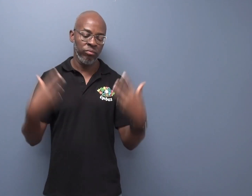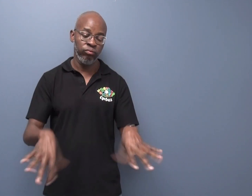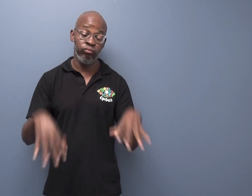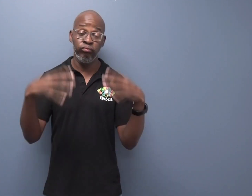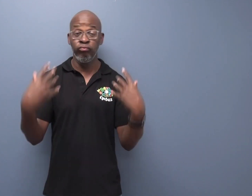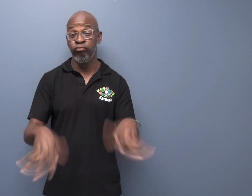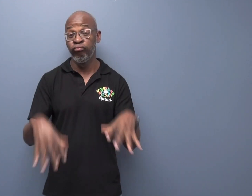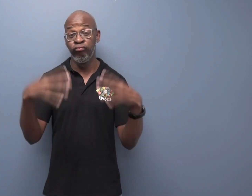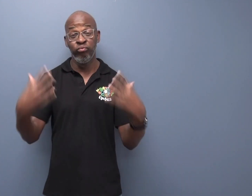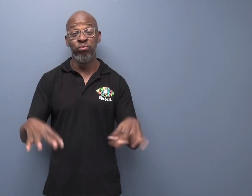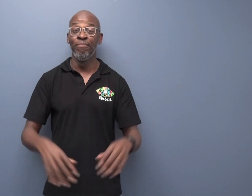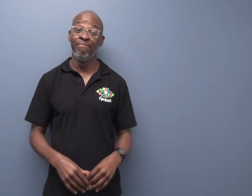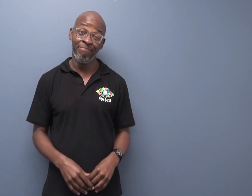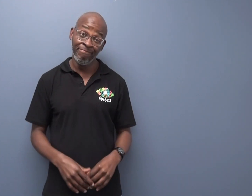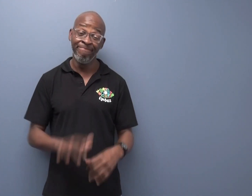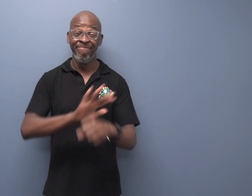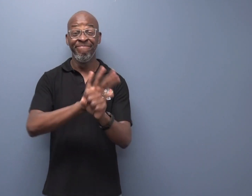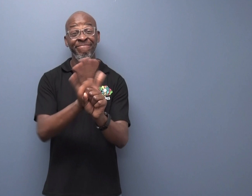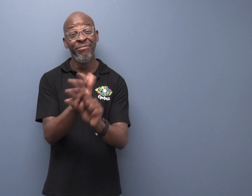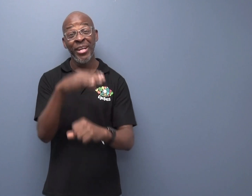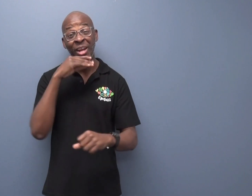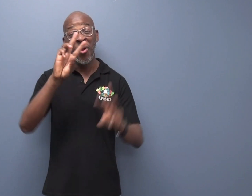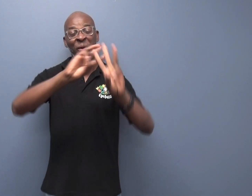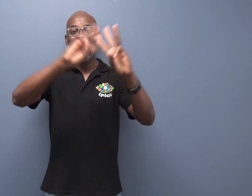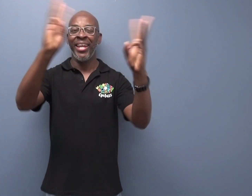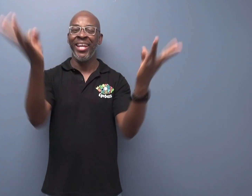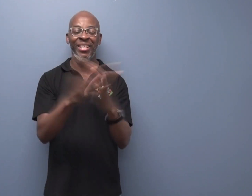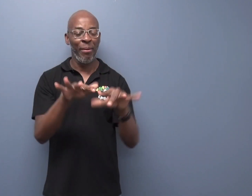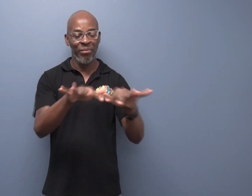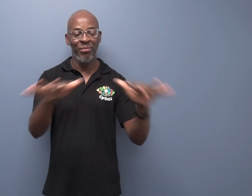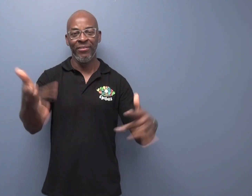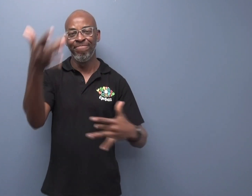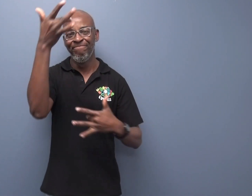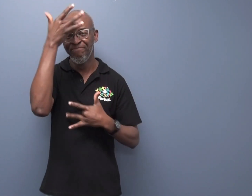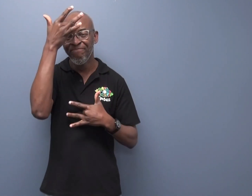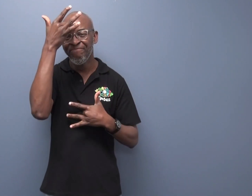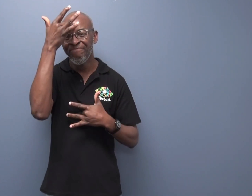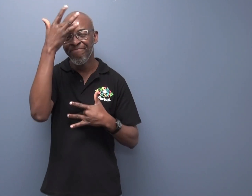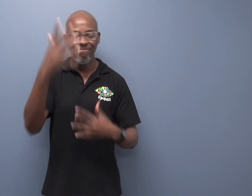Coronavirus is a pandemic and many people are sick.